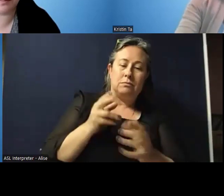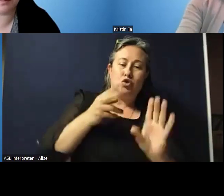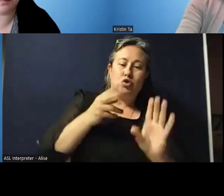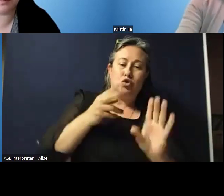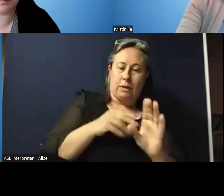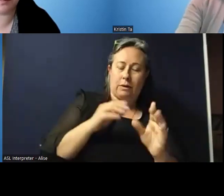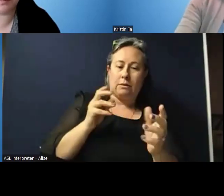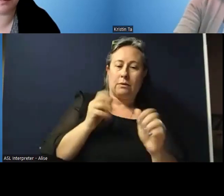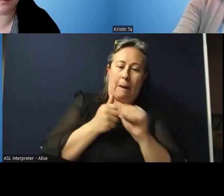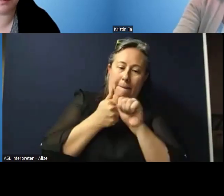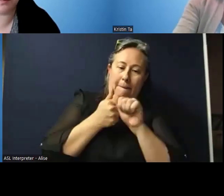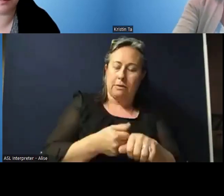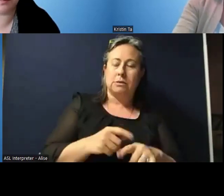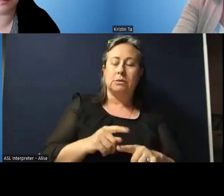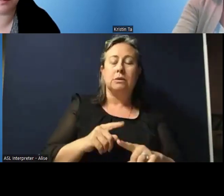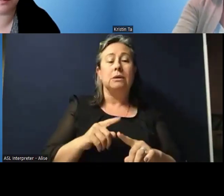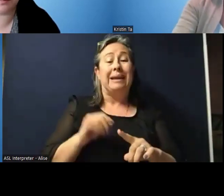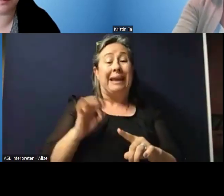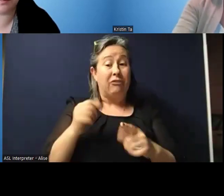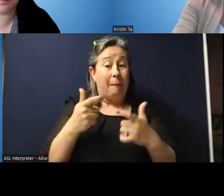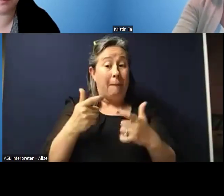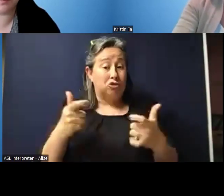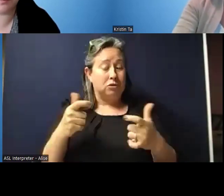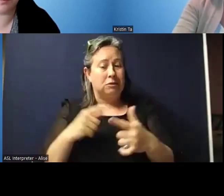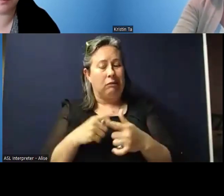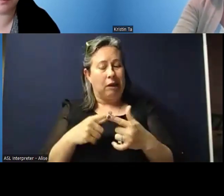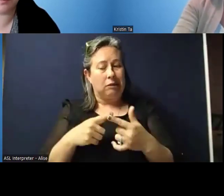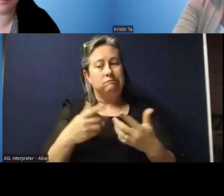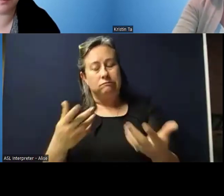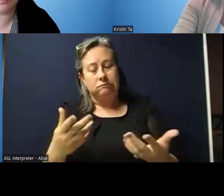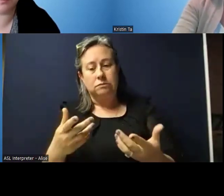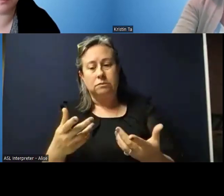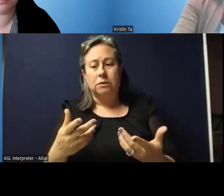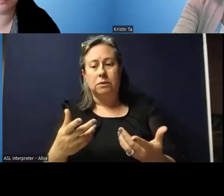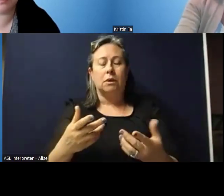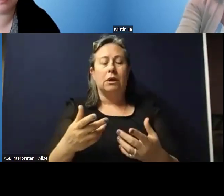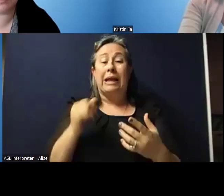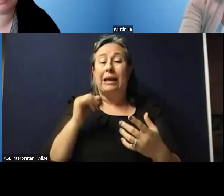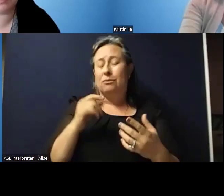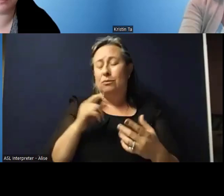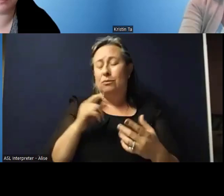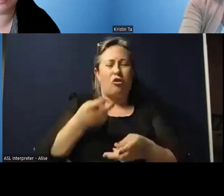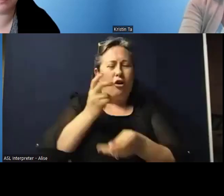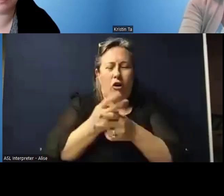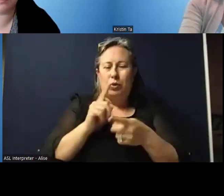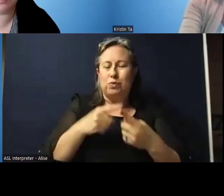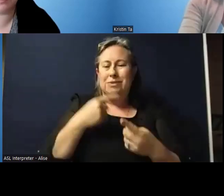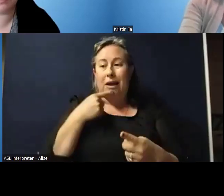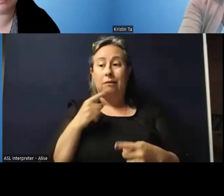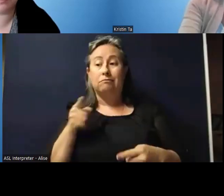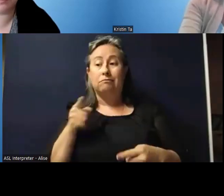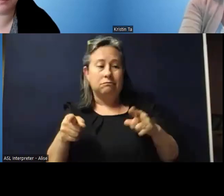And again, it's kind of hard without having those details to kind of say what it could be,